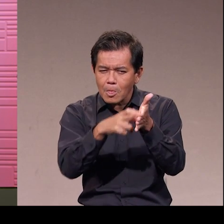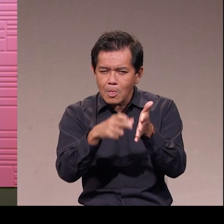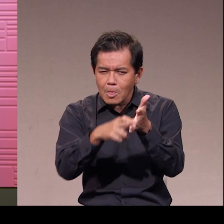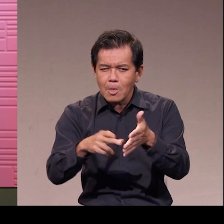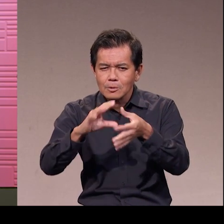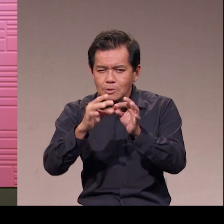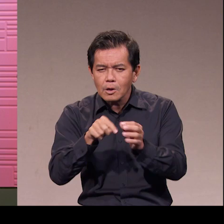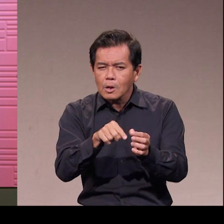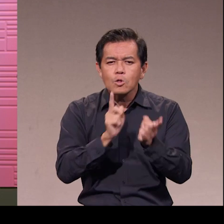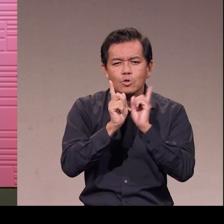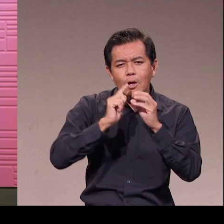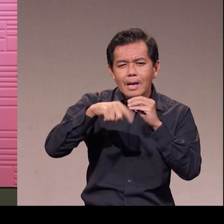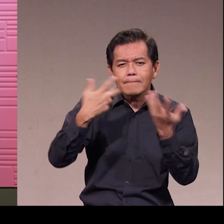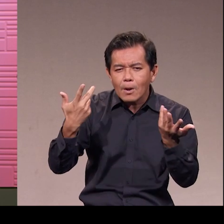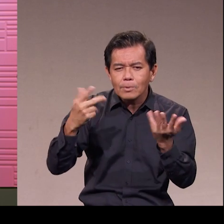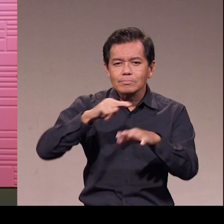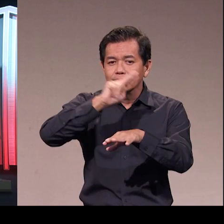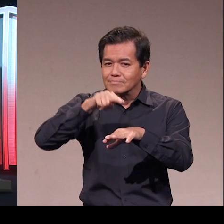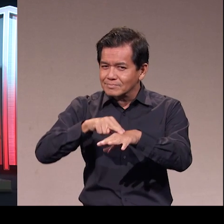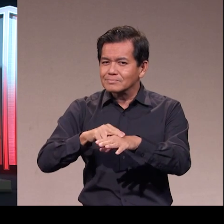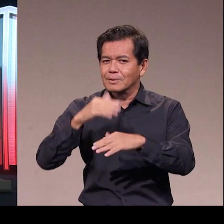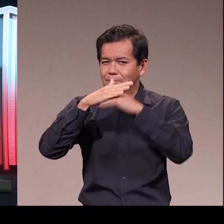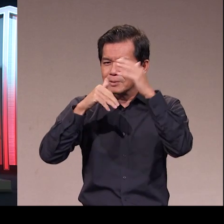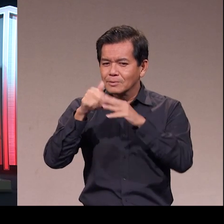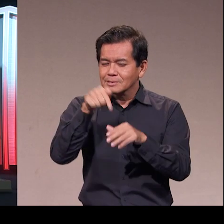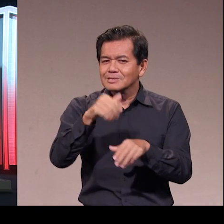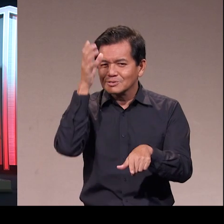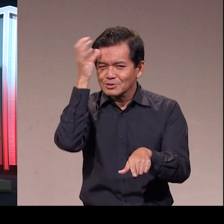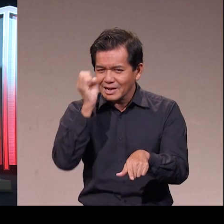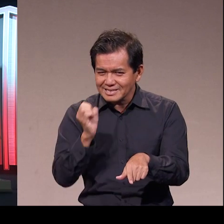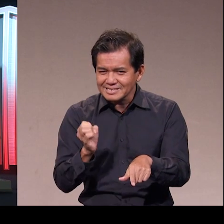Recently at the SG50 Sing-A-Long organised by the Chinese media and other groups,